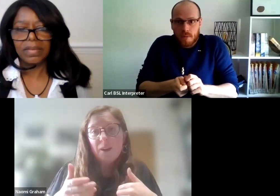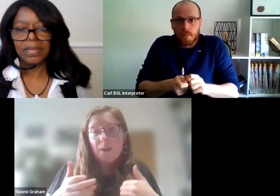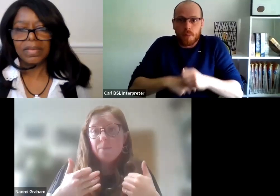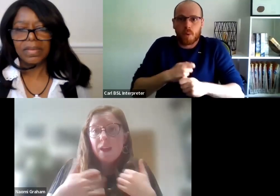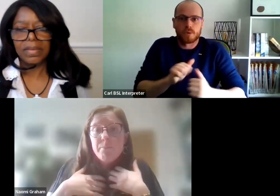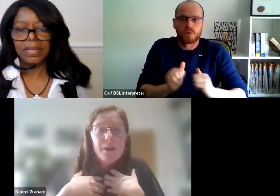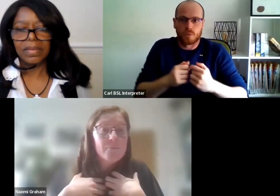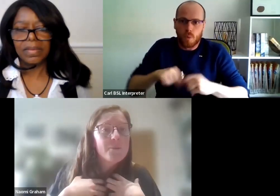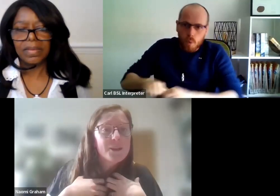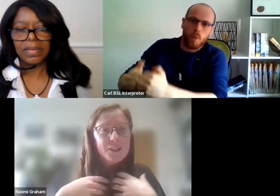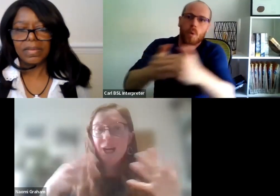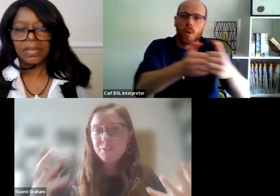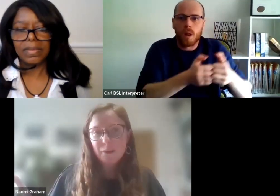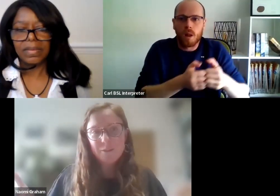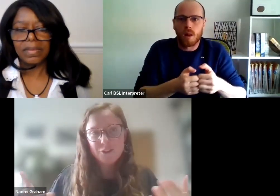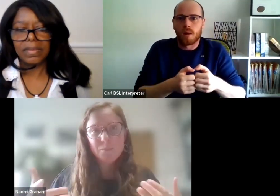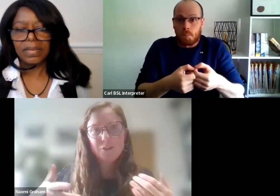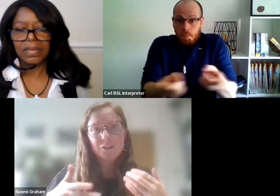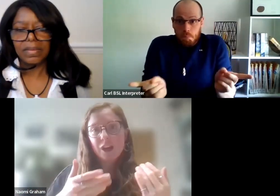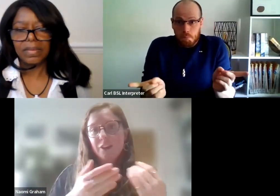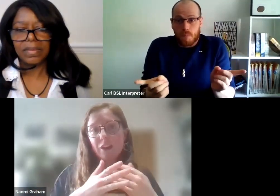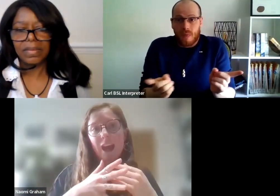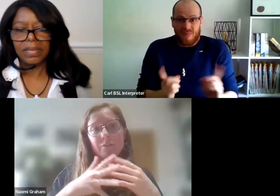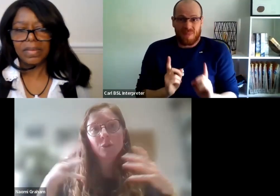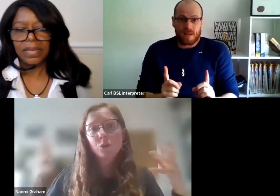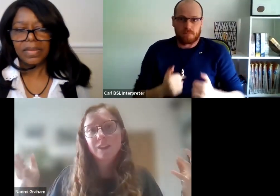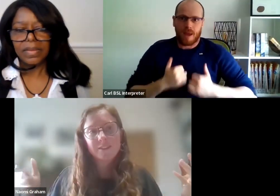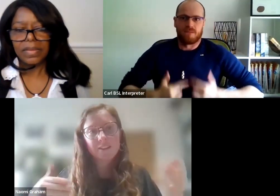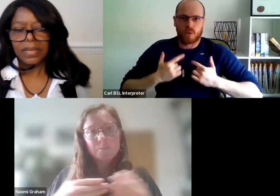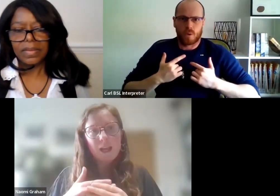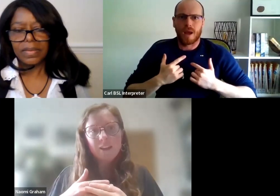like in my opinion, that's the way we should be doing church, so having all these things in